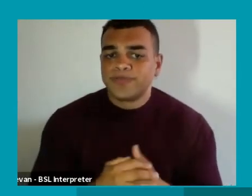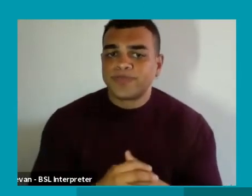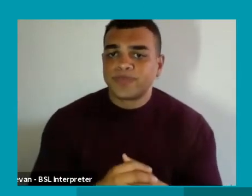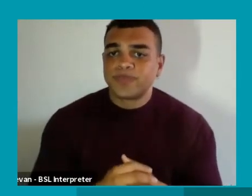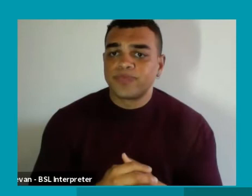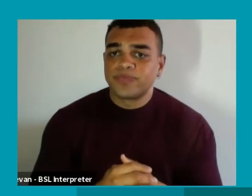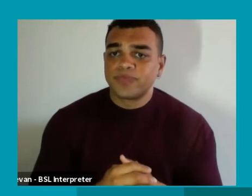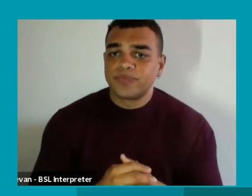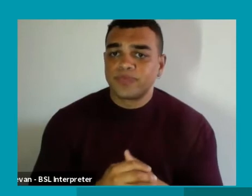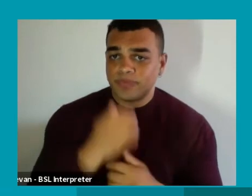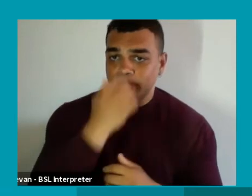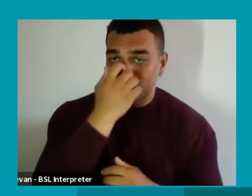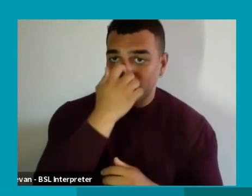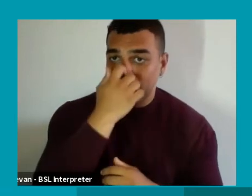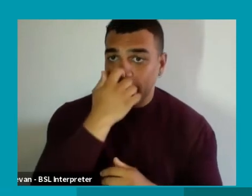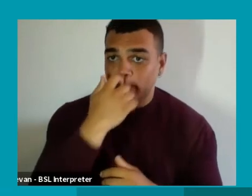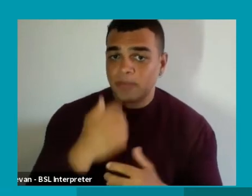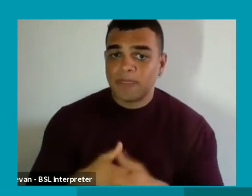Thank you Rosa and Toby. Next slide please.